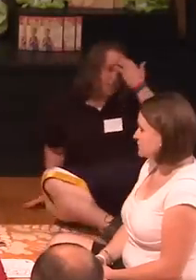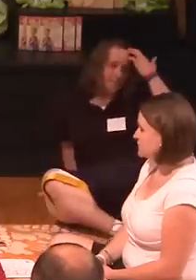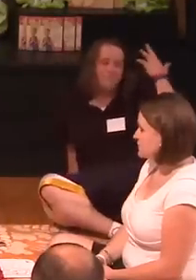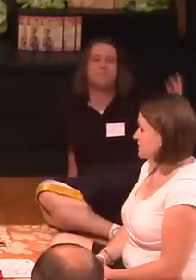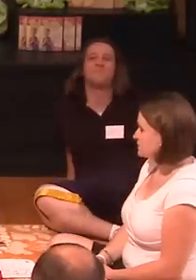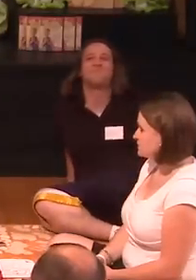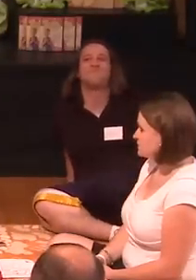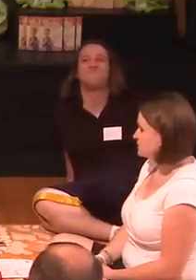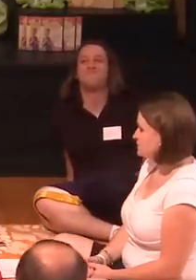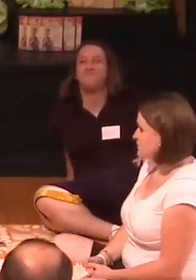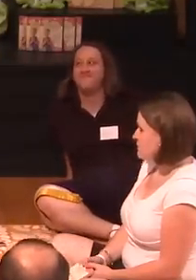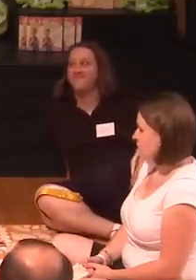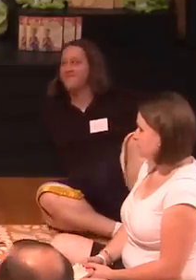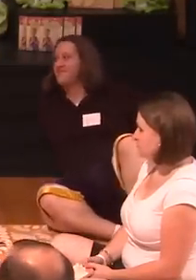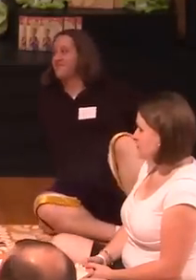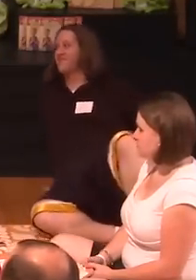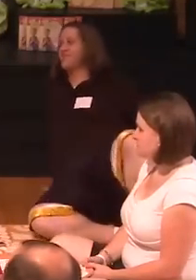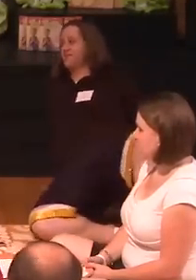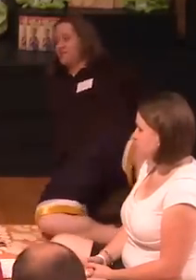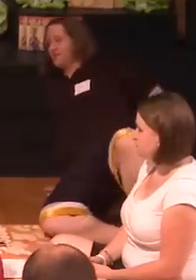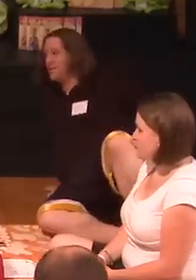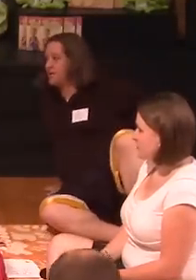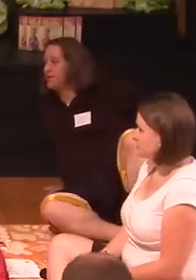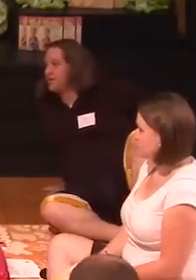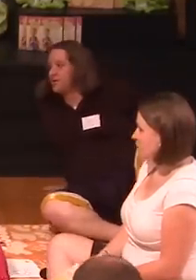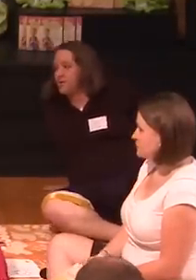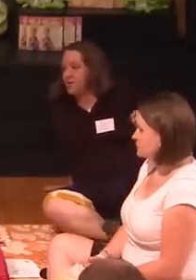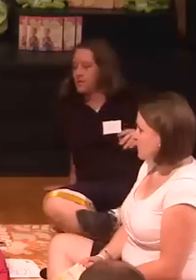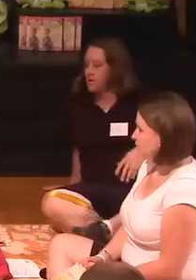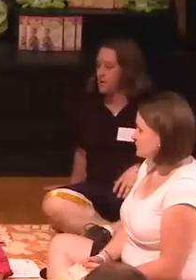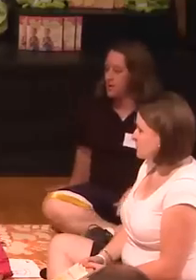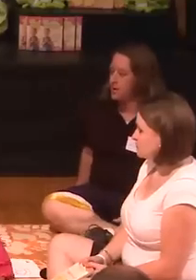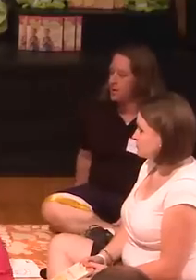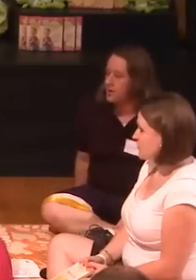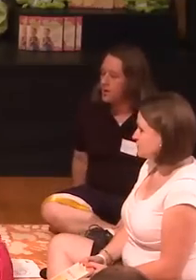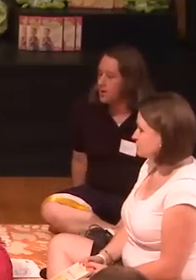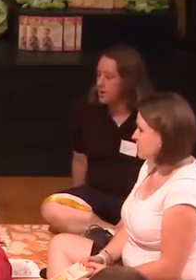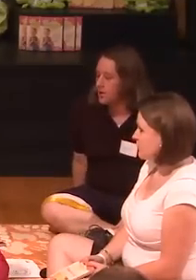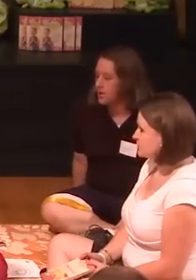so you know what we've got. Let's do, let's listen to eat and drink while we do this